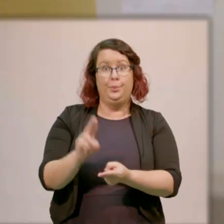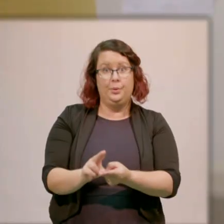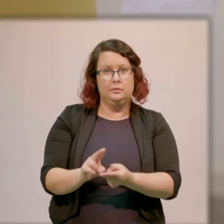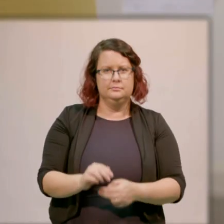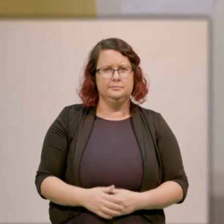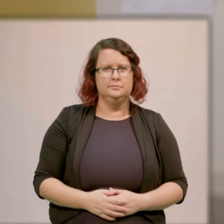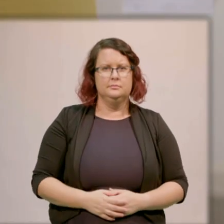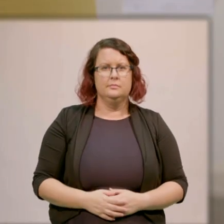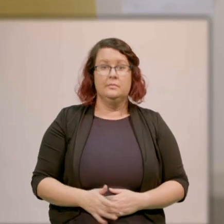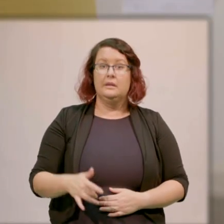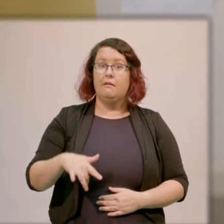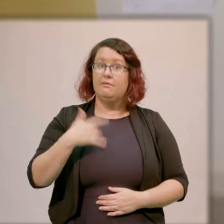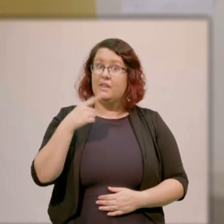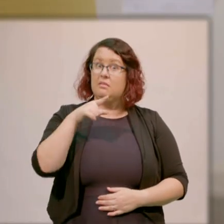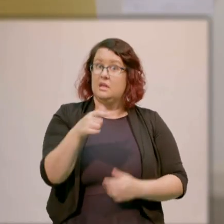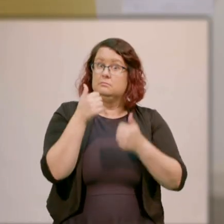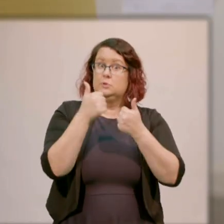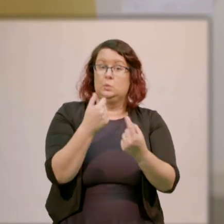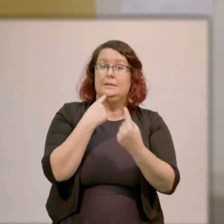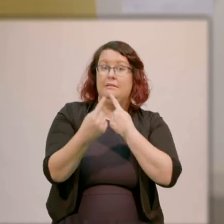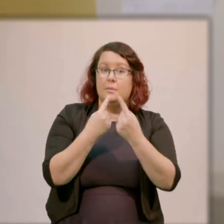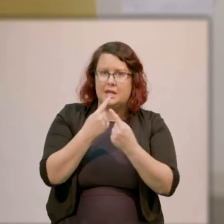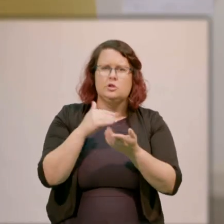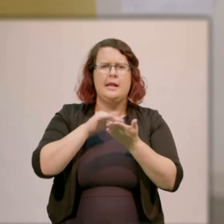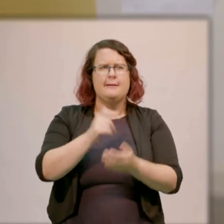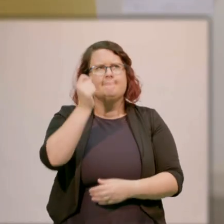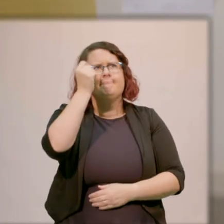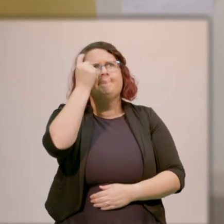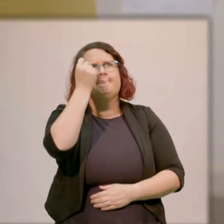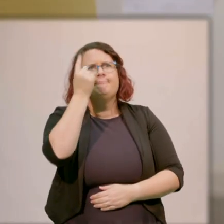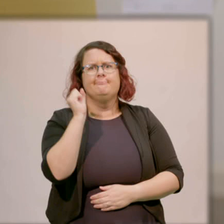Do you think this is a useful analytical image to give additional information,